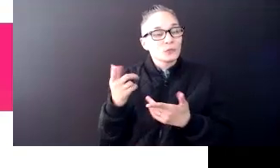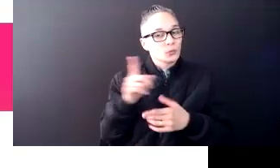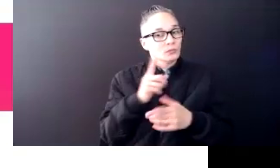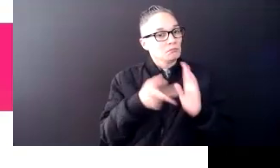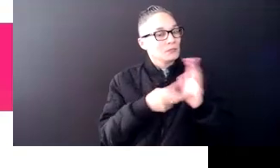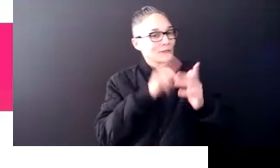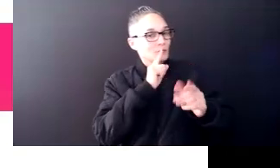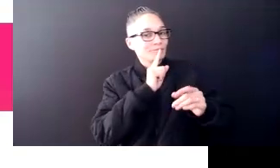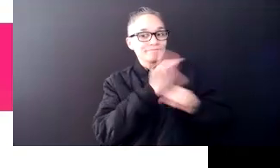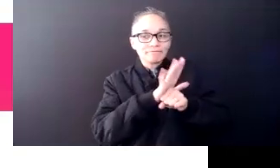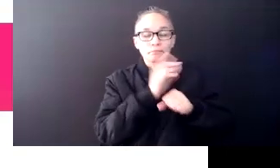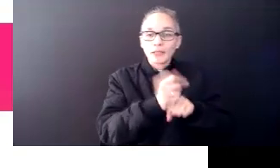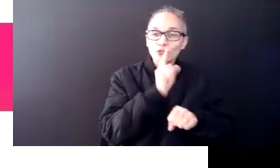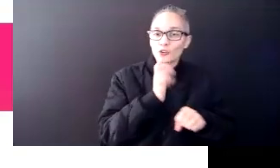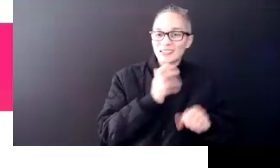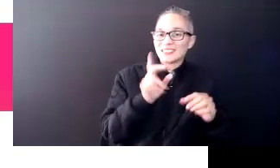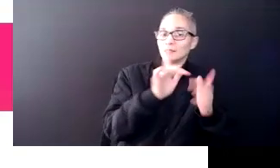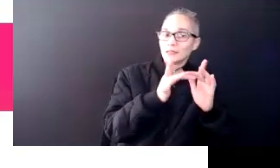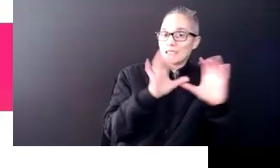have that RSI.